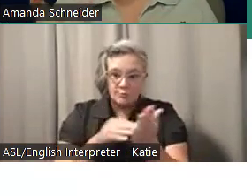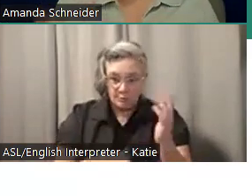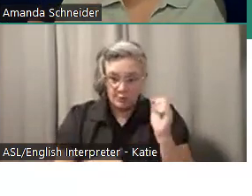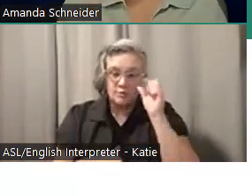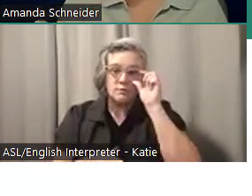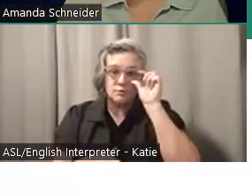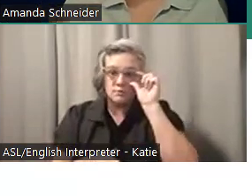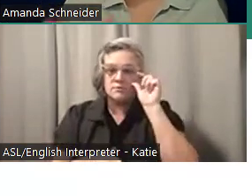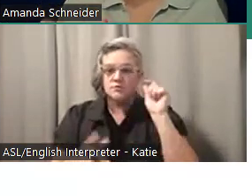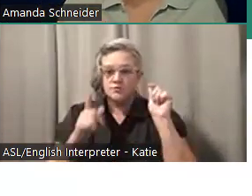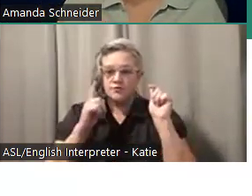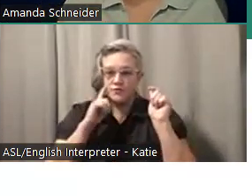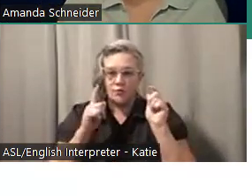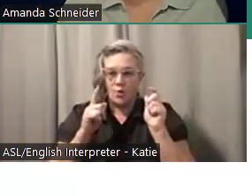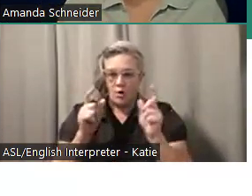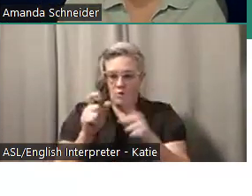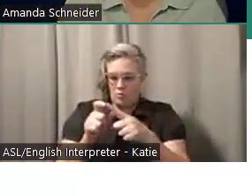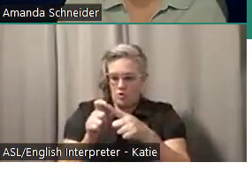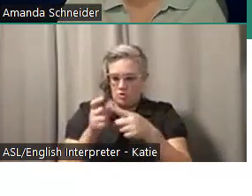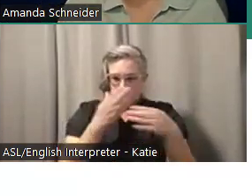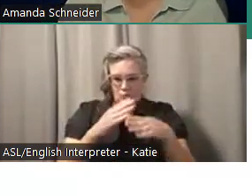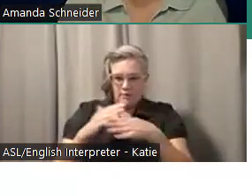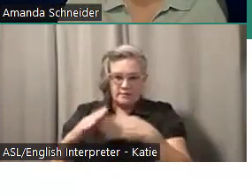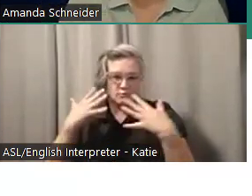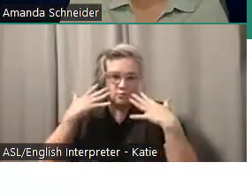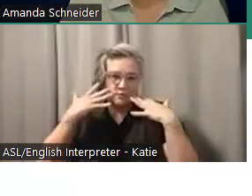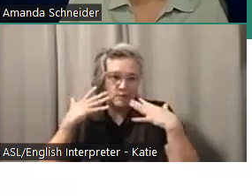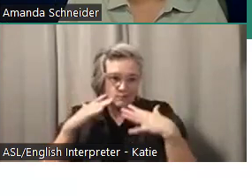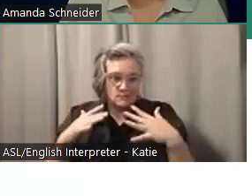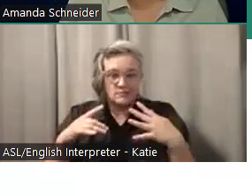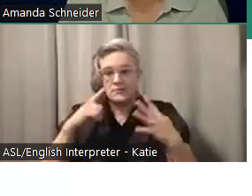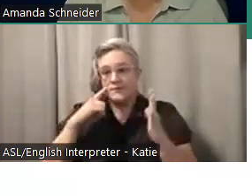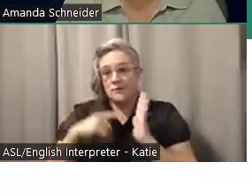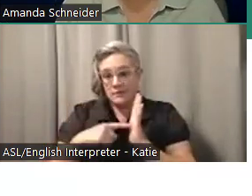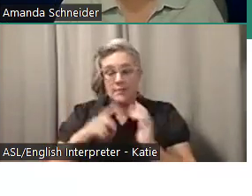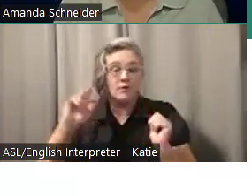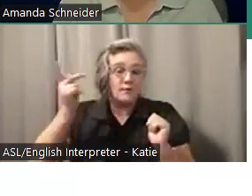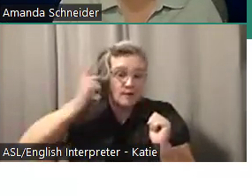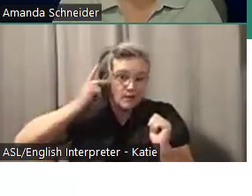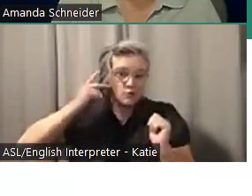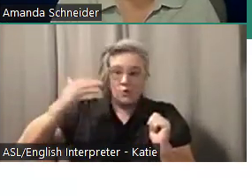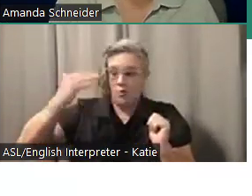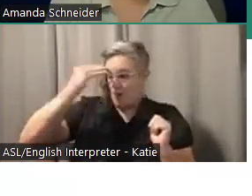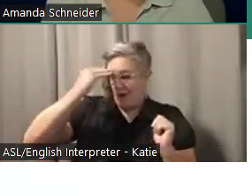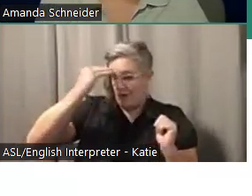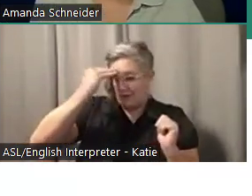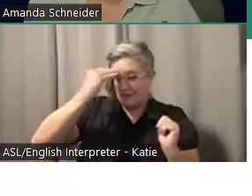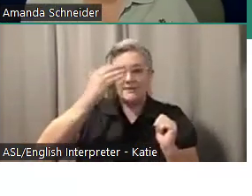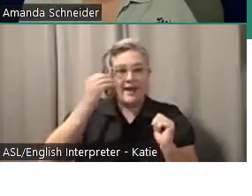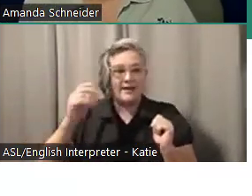kind of break down words into those phonemes. So, supporting phonological awareness, and also those decoding skills.